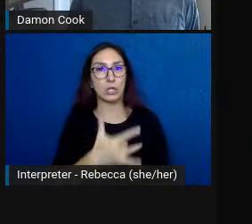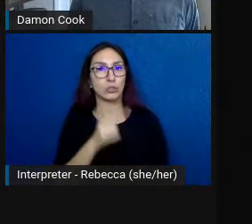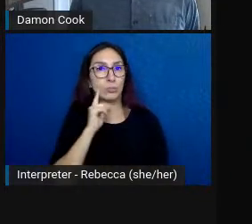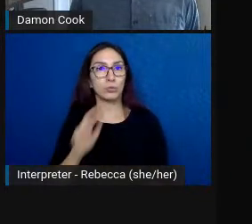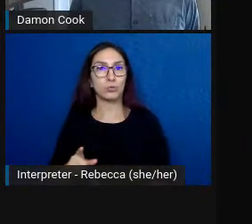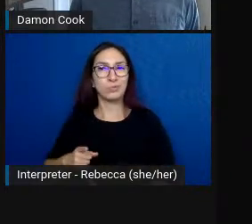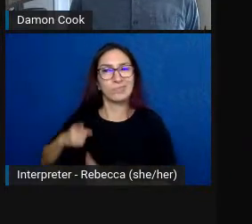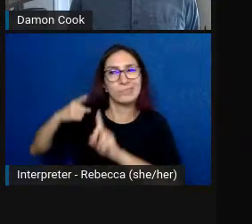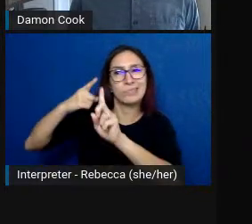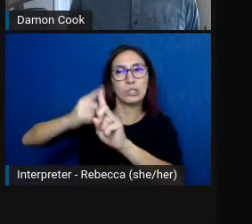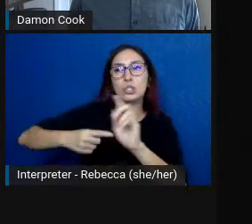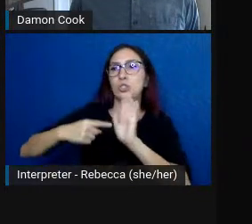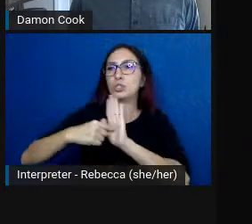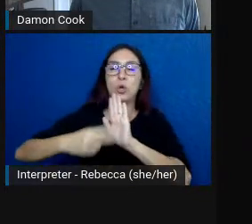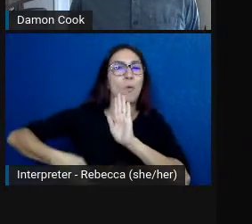for the Dialog package